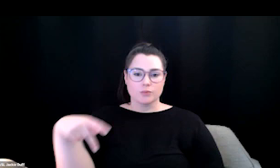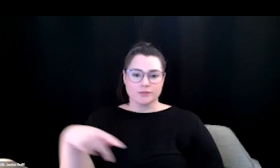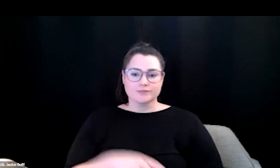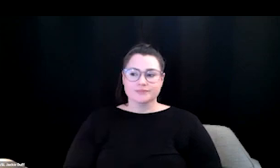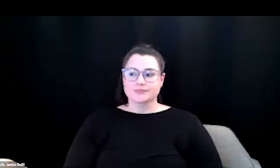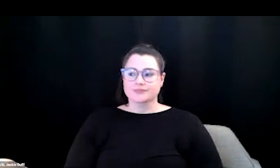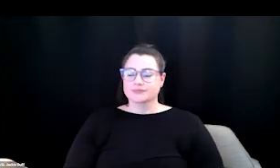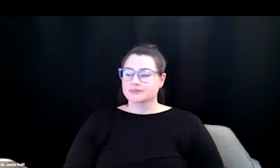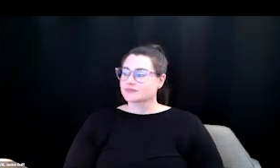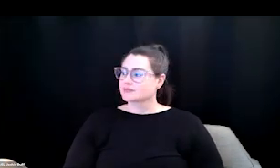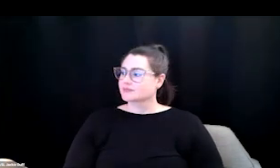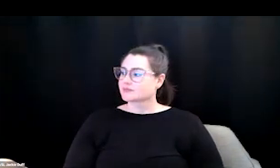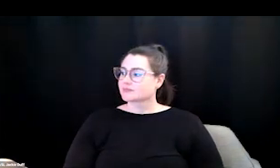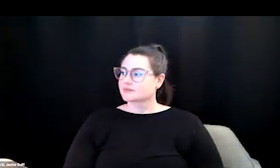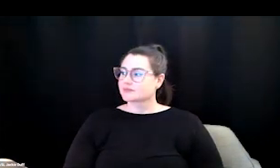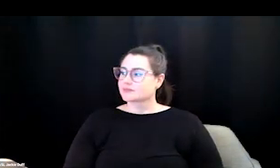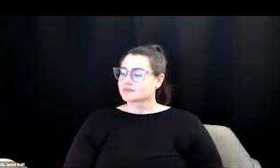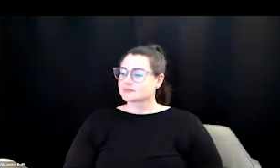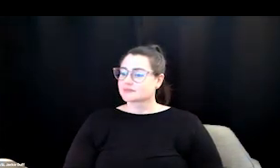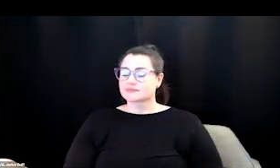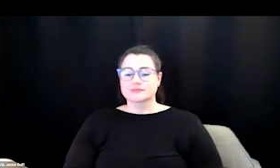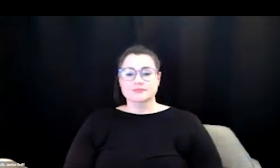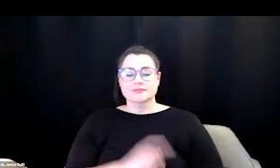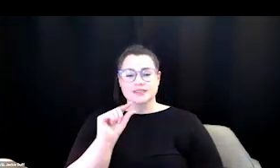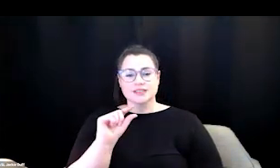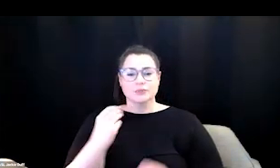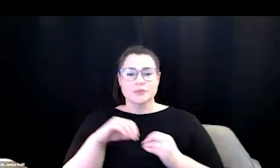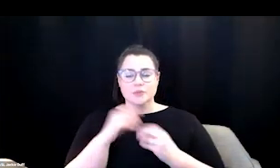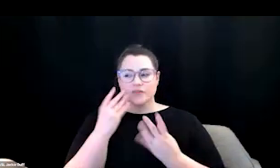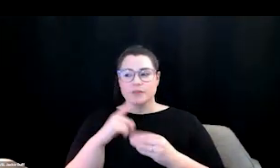All right. So I'm going to talk a little bit more about the CAREER proposal preparation milestones.